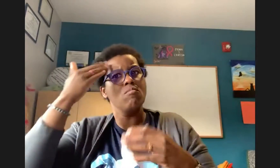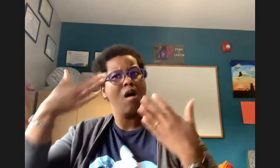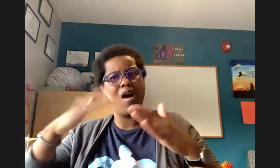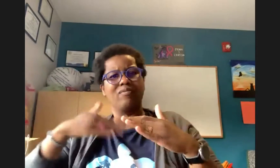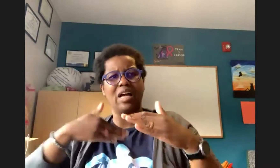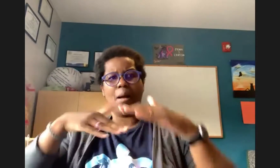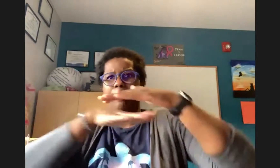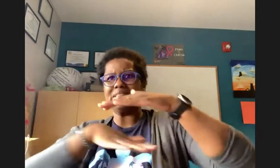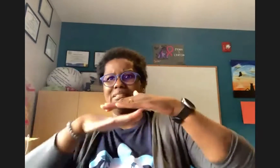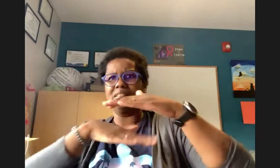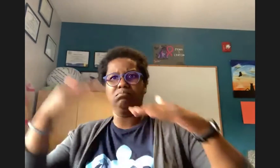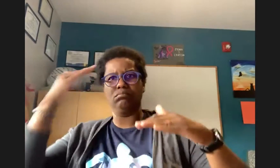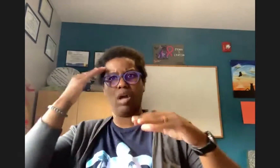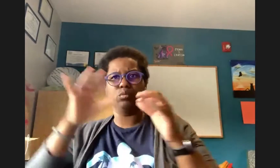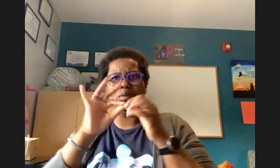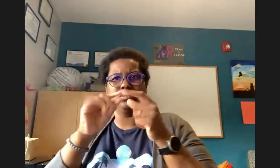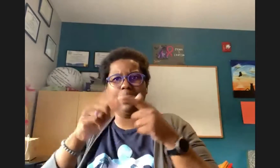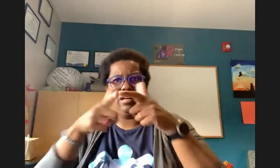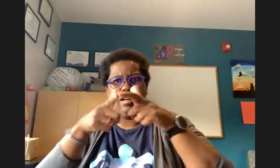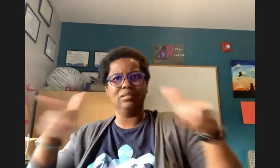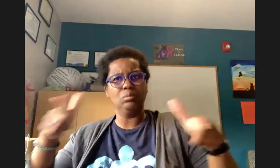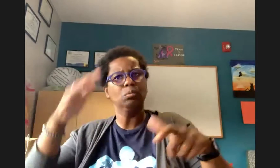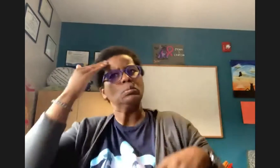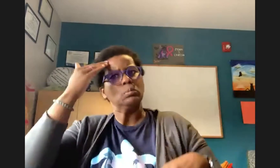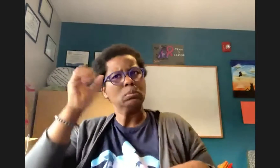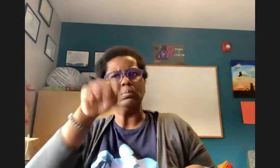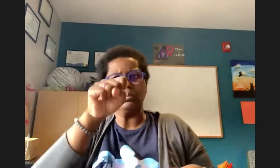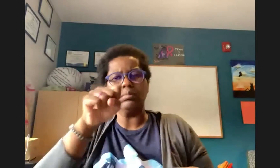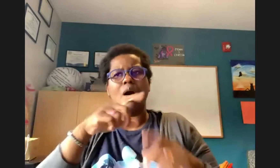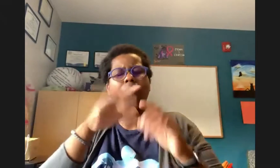Now, understand, I did already have some basic language and awareness.